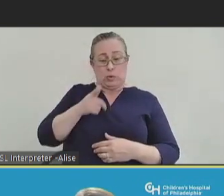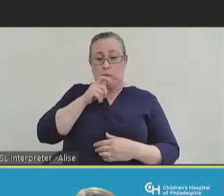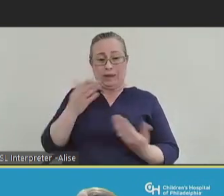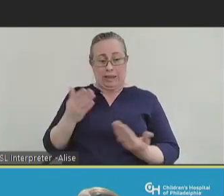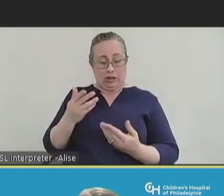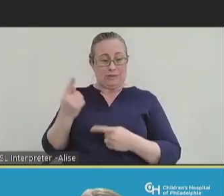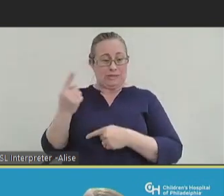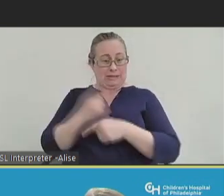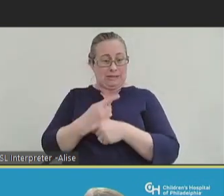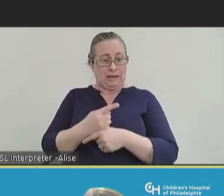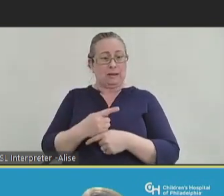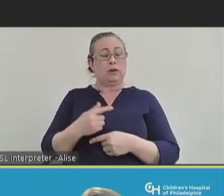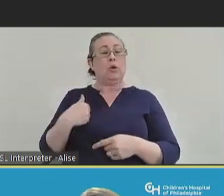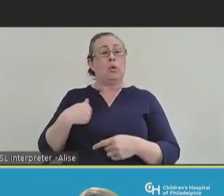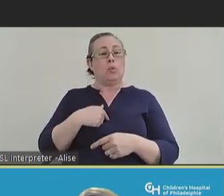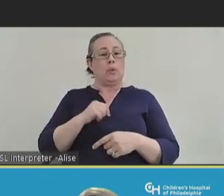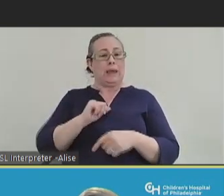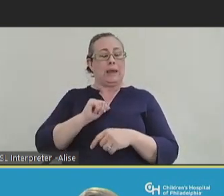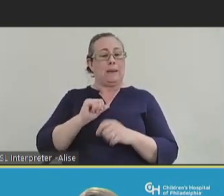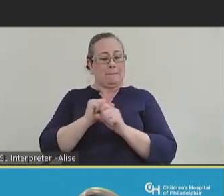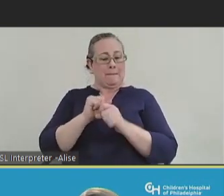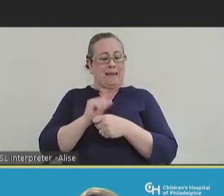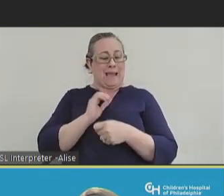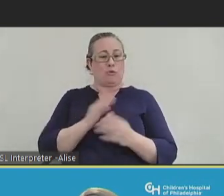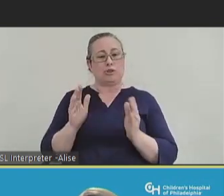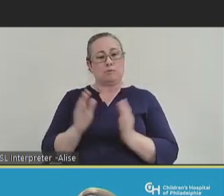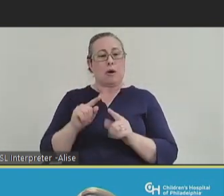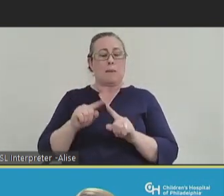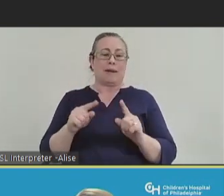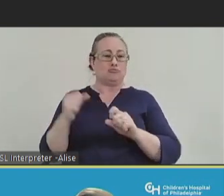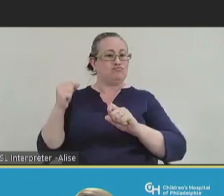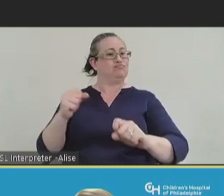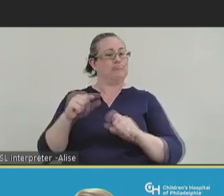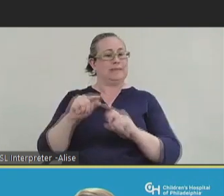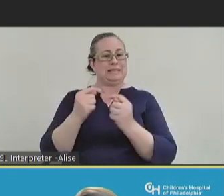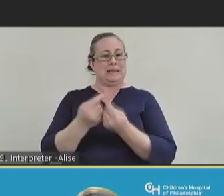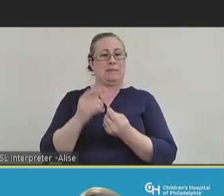we actually make up our small but mighty team that covers almost our entire ambulatory